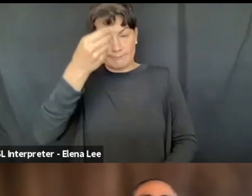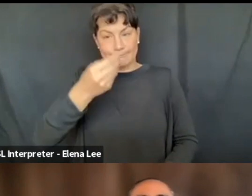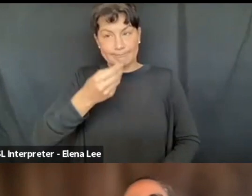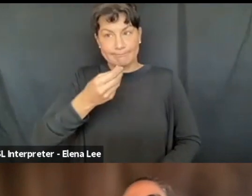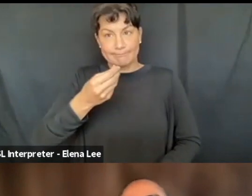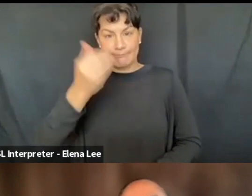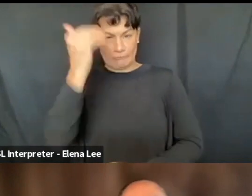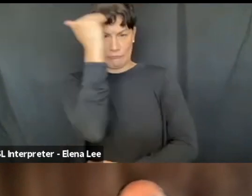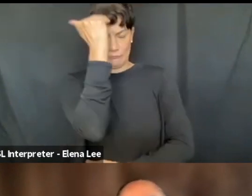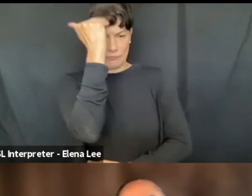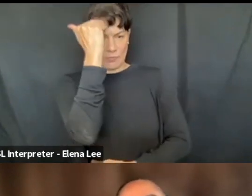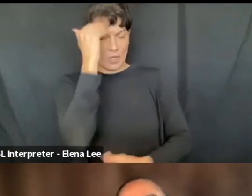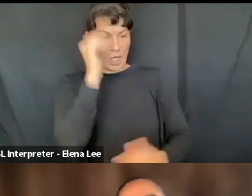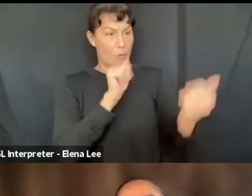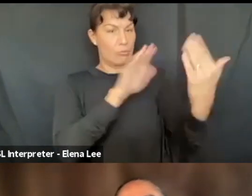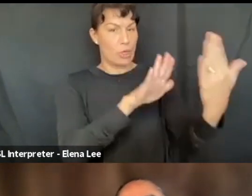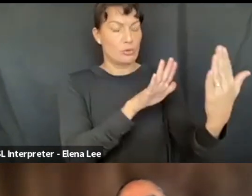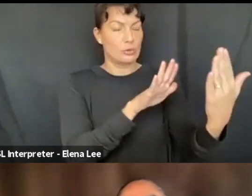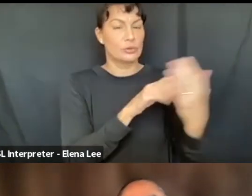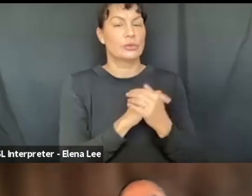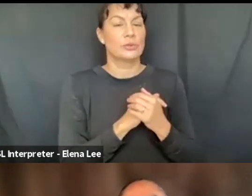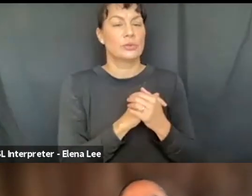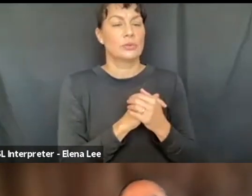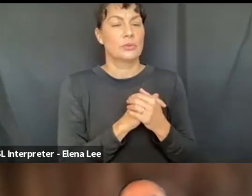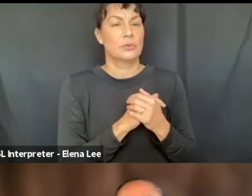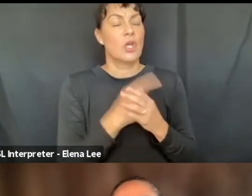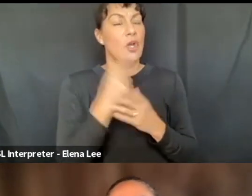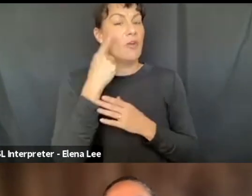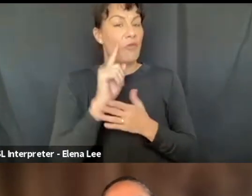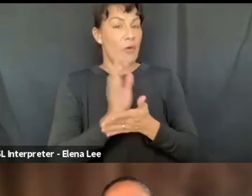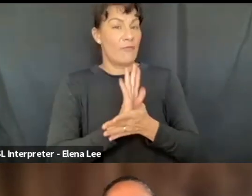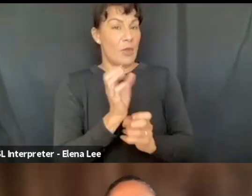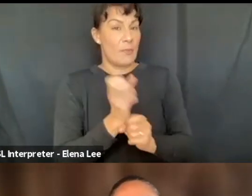we're really talking about how we look at each other,